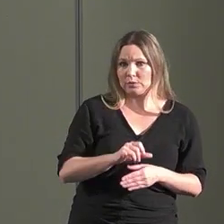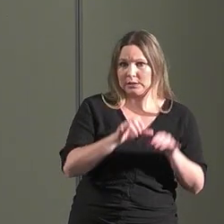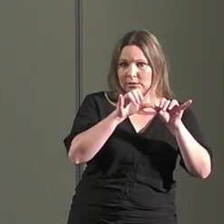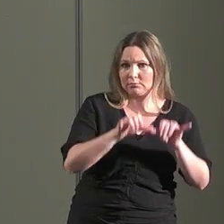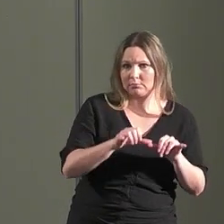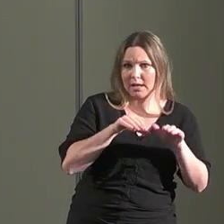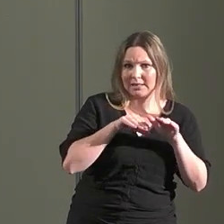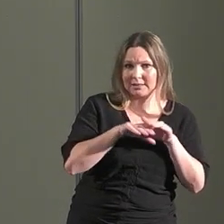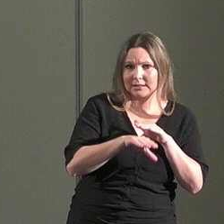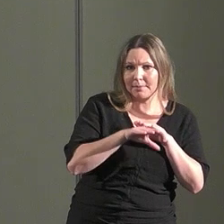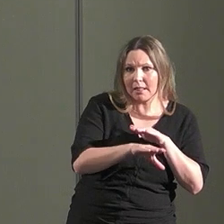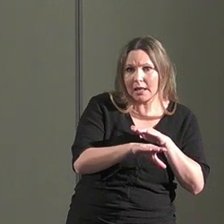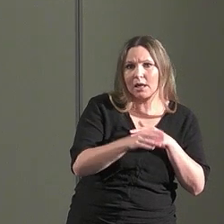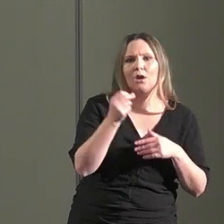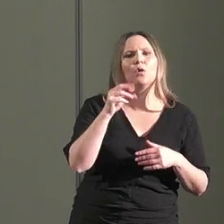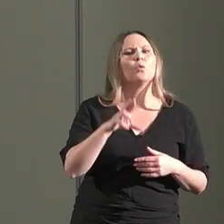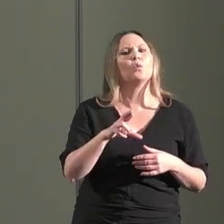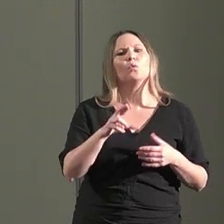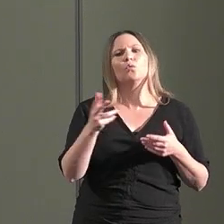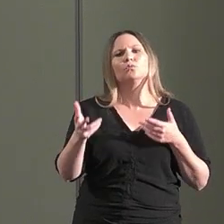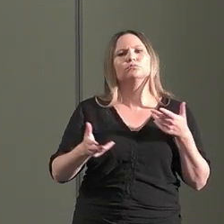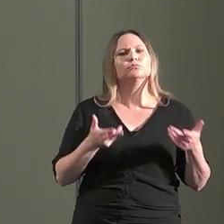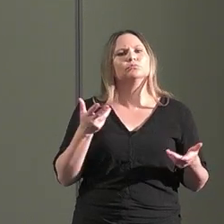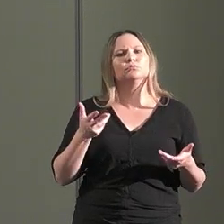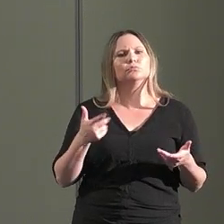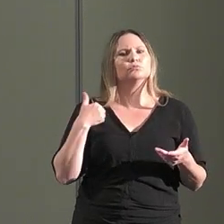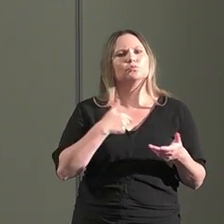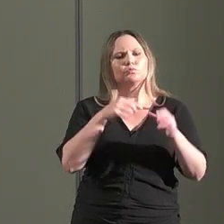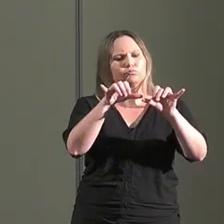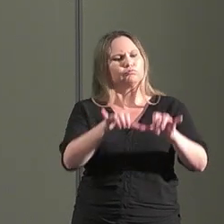Or, you know, what are we measuring exactly.